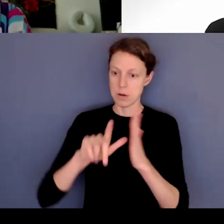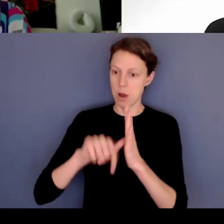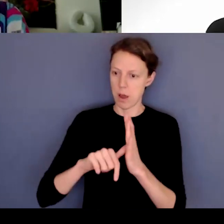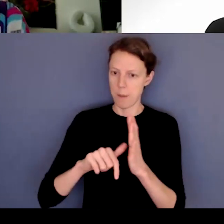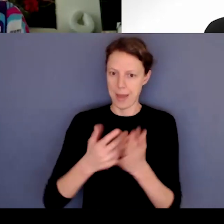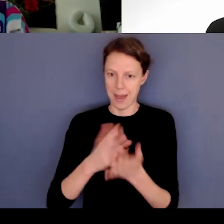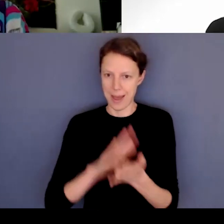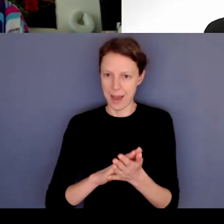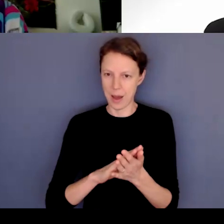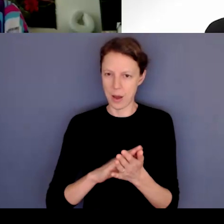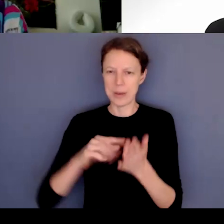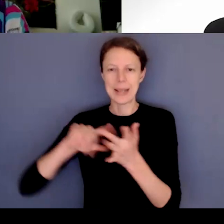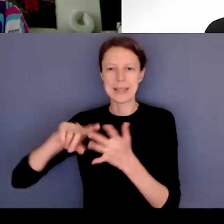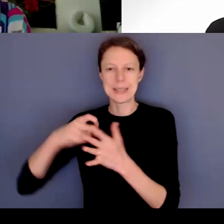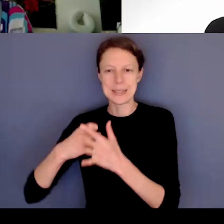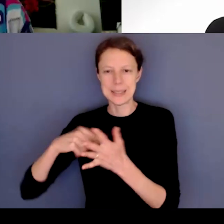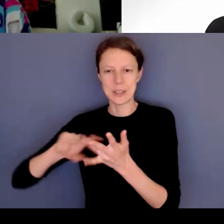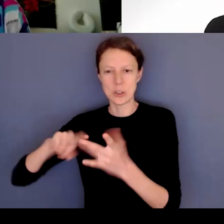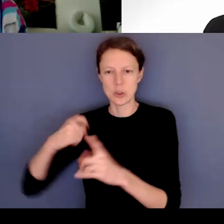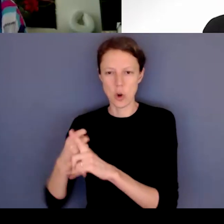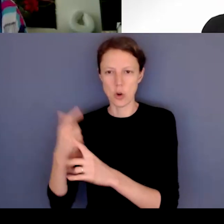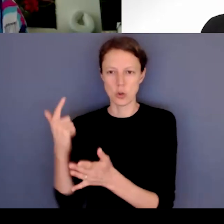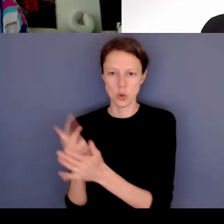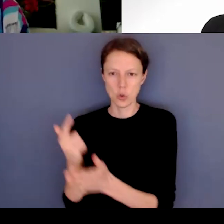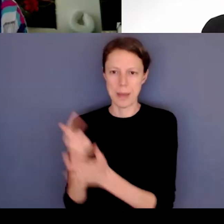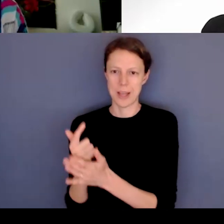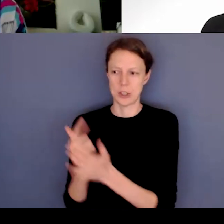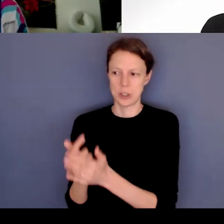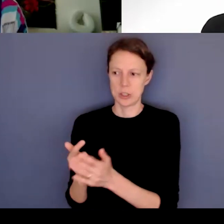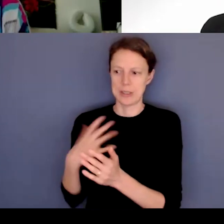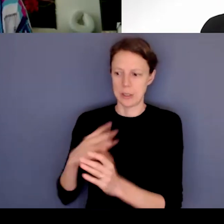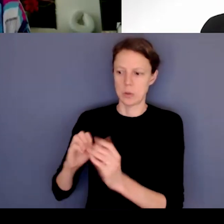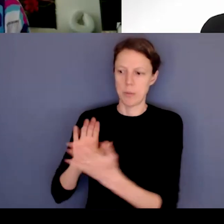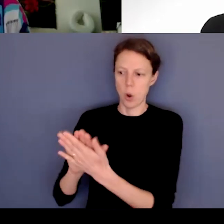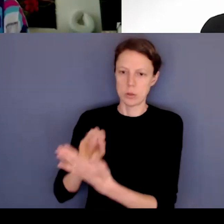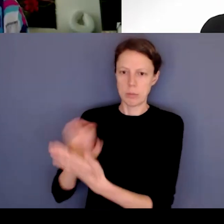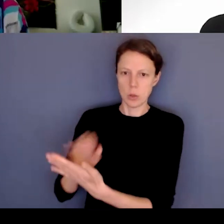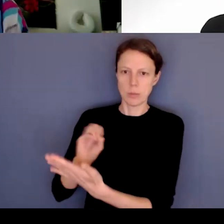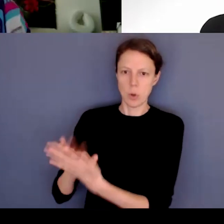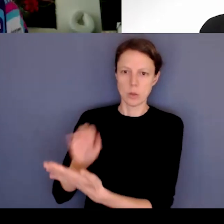a bit too far for you guys in terms of the amount of love that you need to kind of constantly, you know, show that platform.